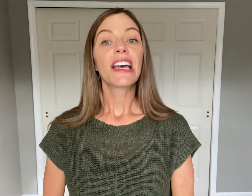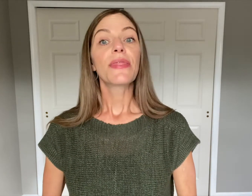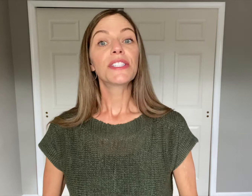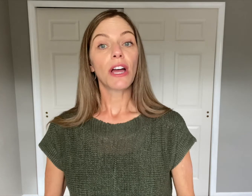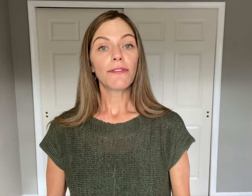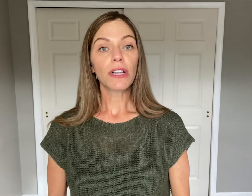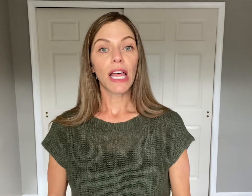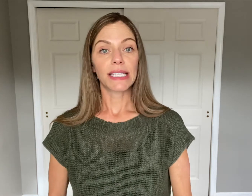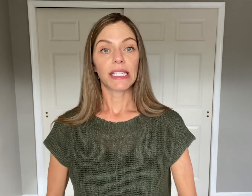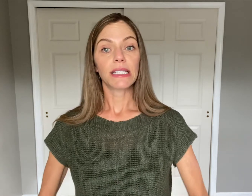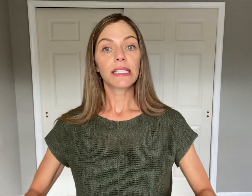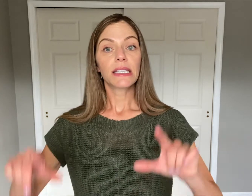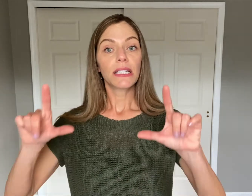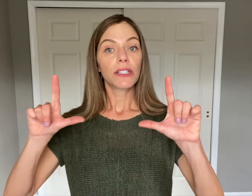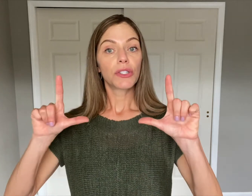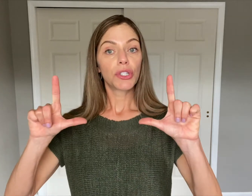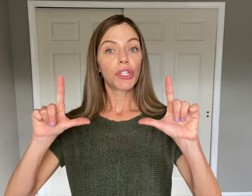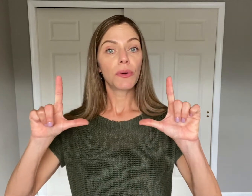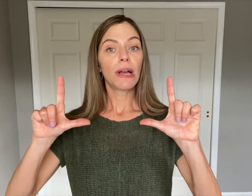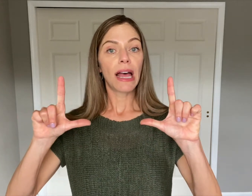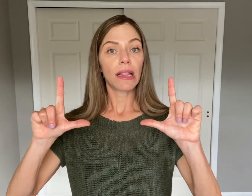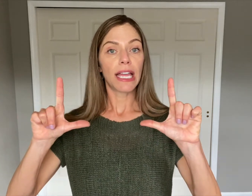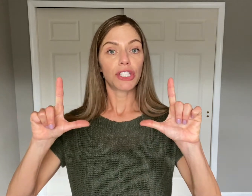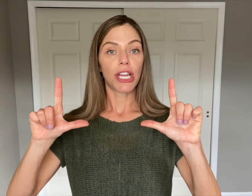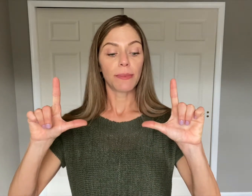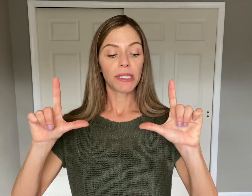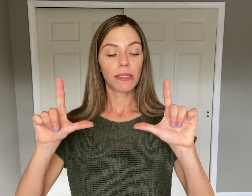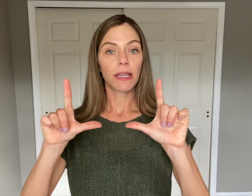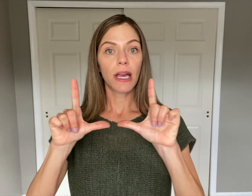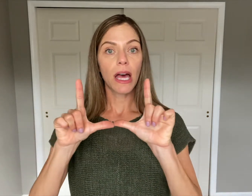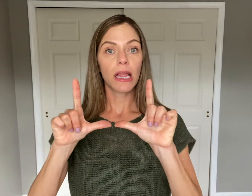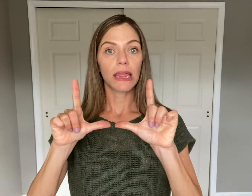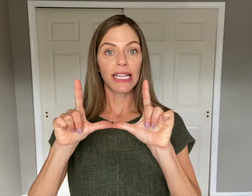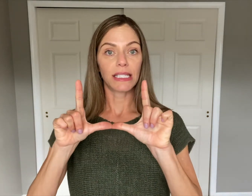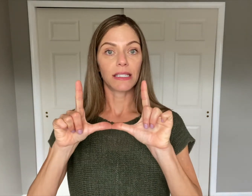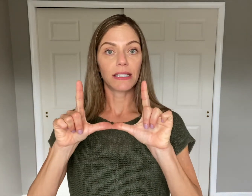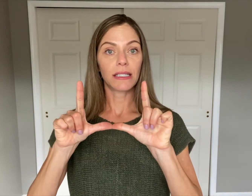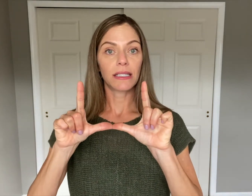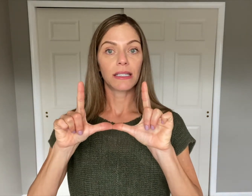The sign for license two "L" handshapes "License"